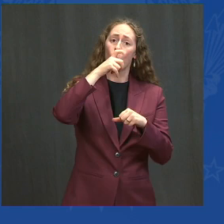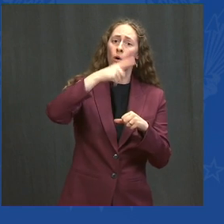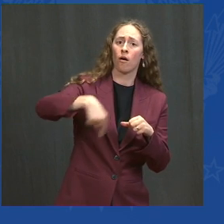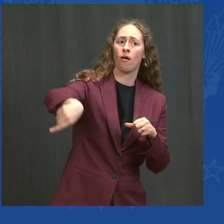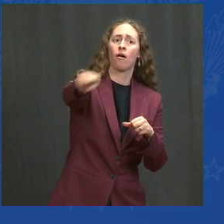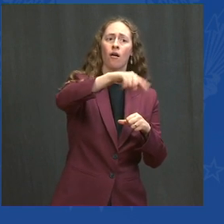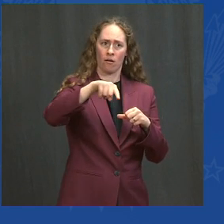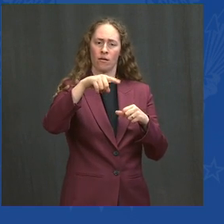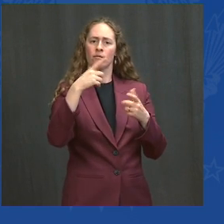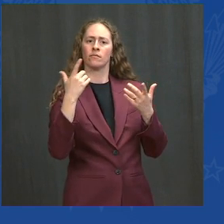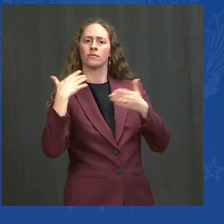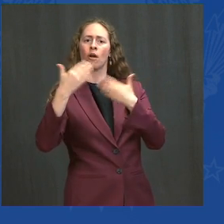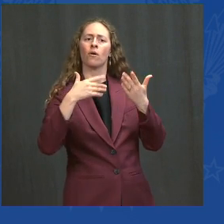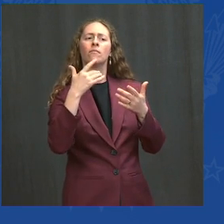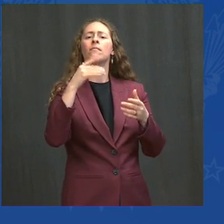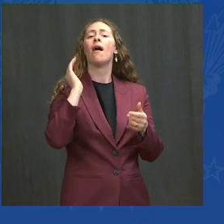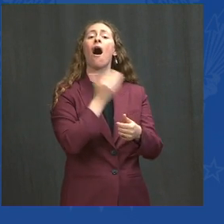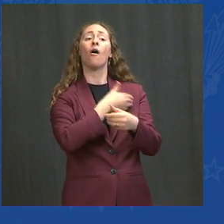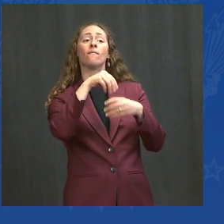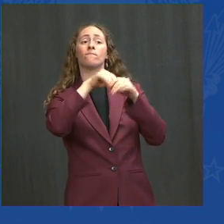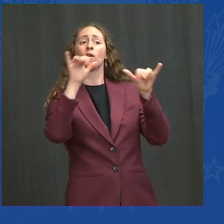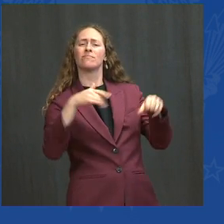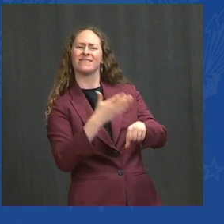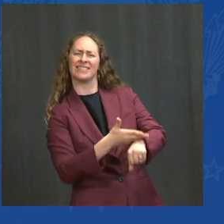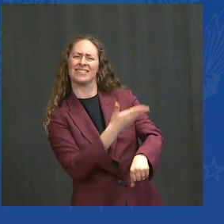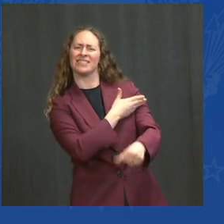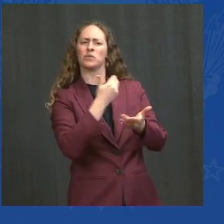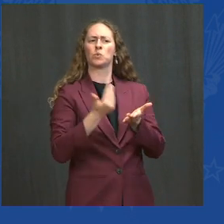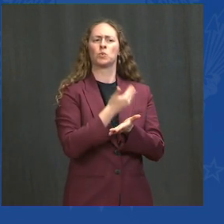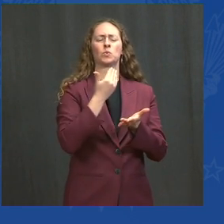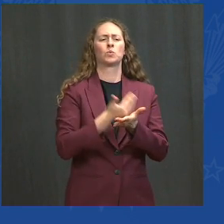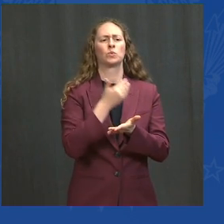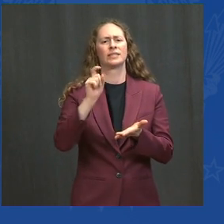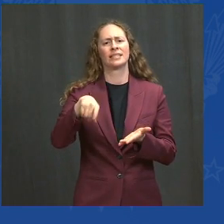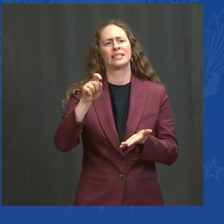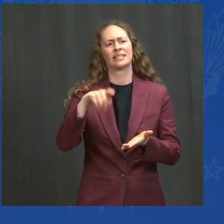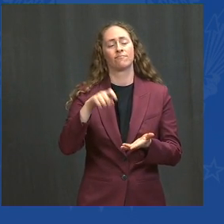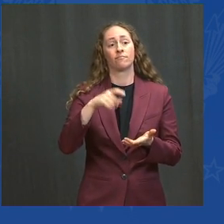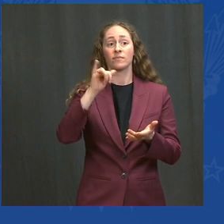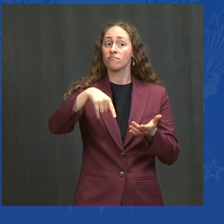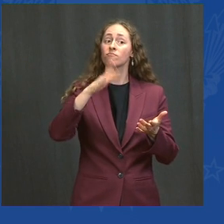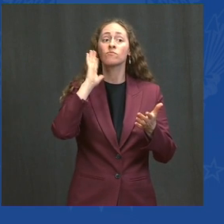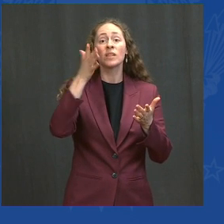creating millions of good-paying jobs -- and that's not coming from me; that's coming from Wall Street --